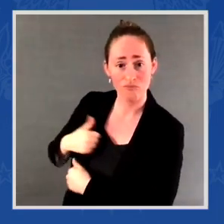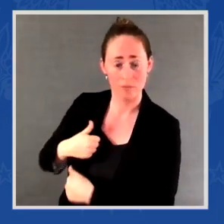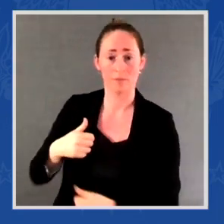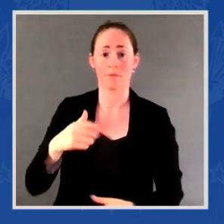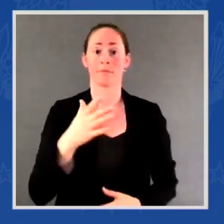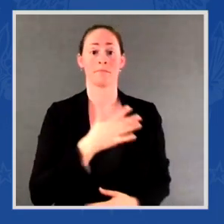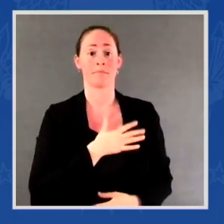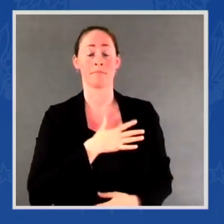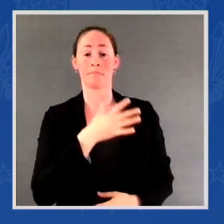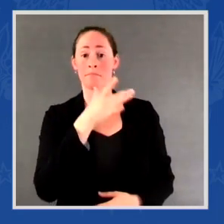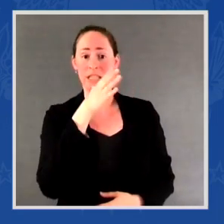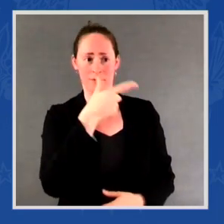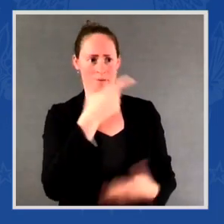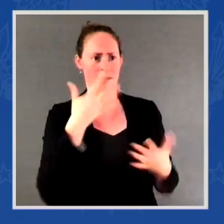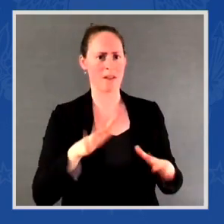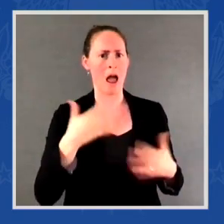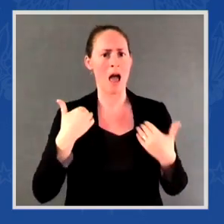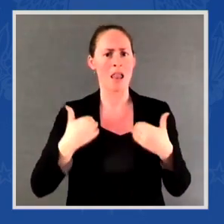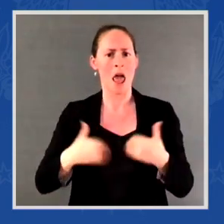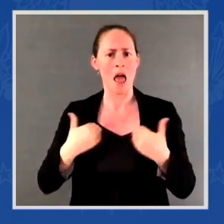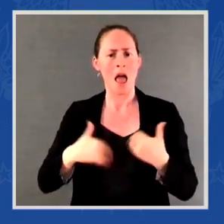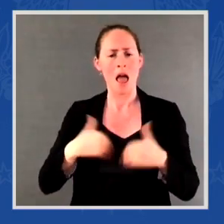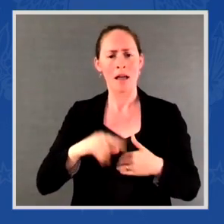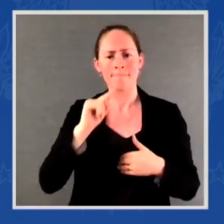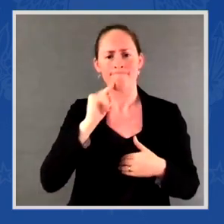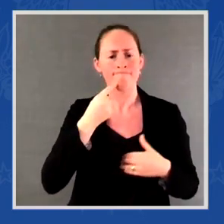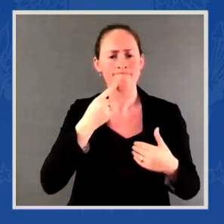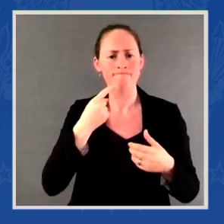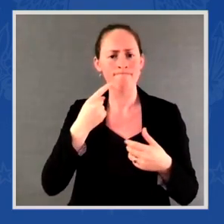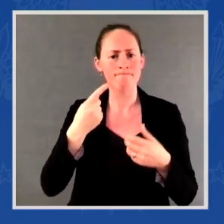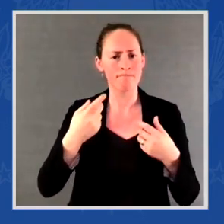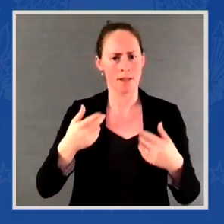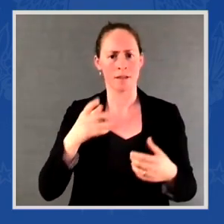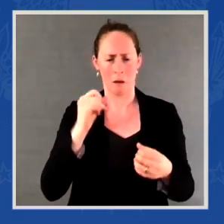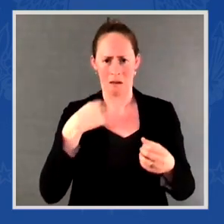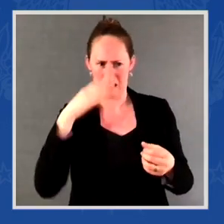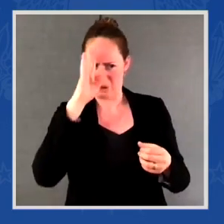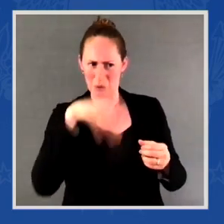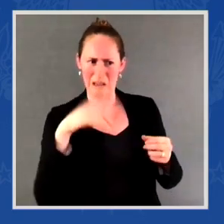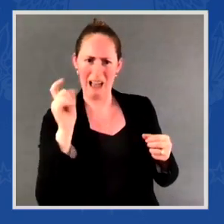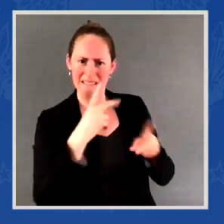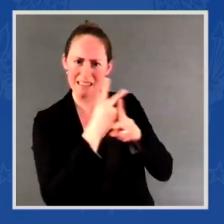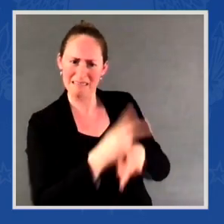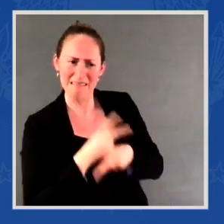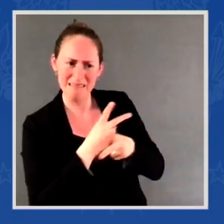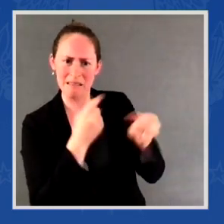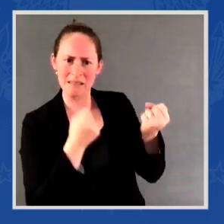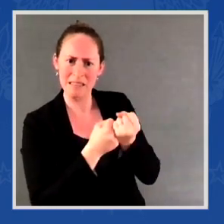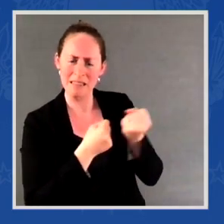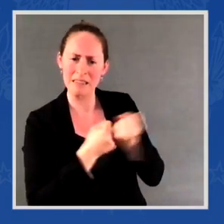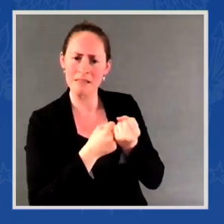because the health of our family was at stake. I made sacrifices to increase the odds that my loved ones